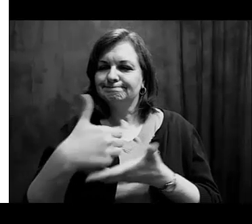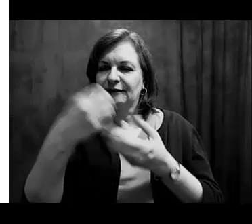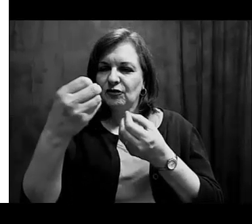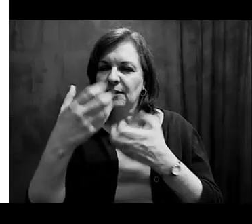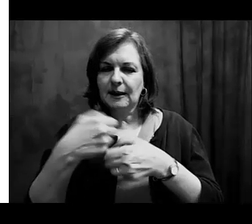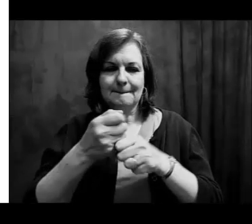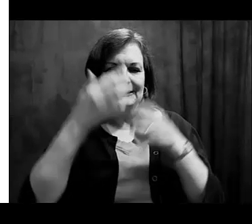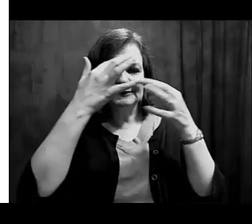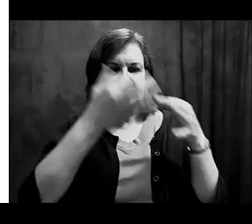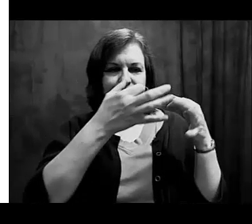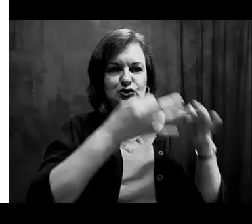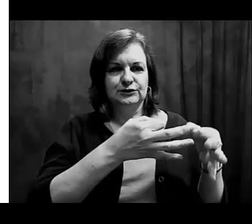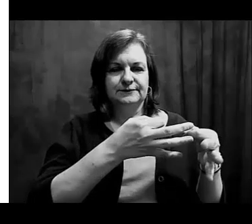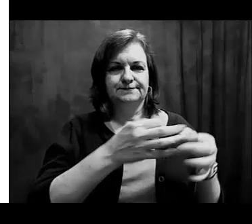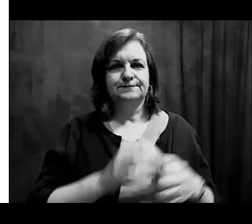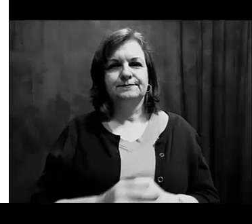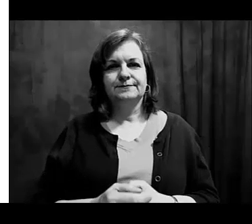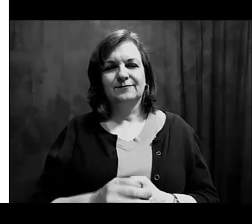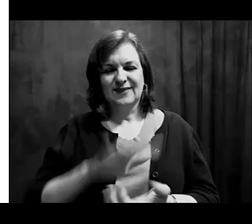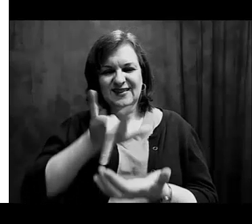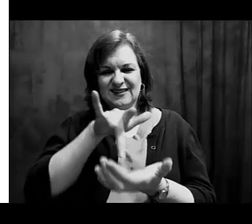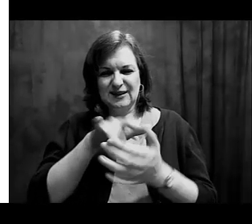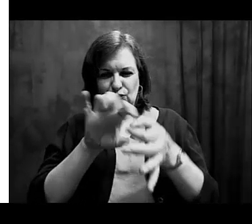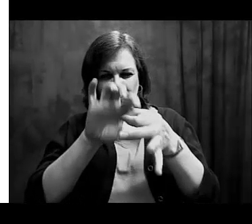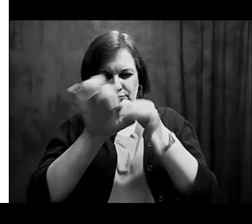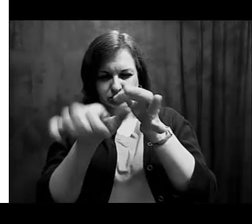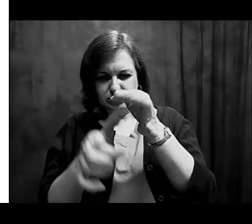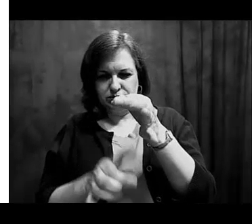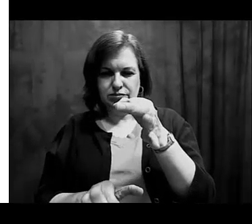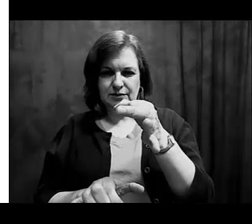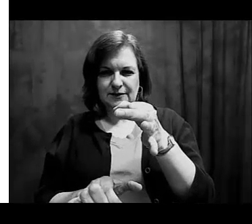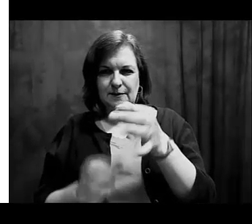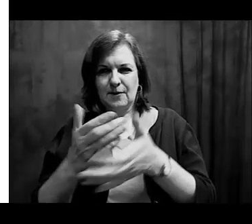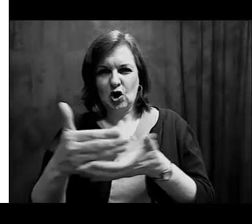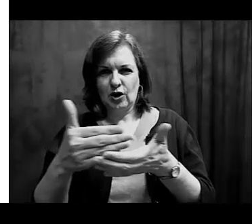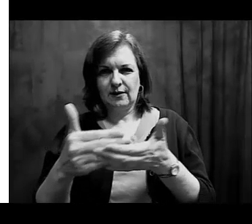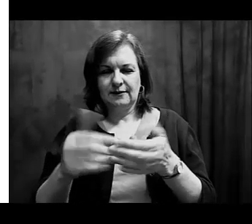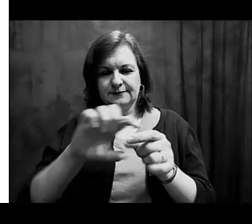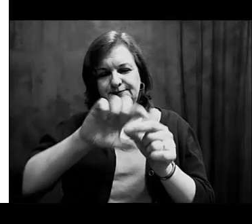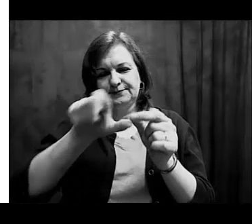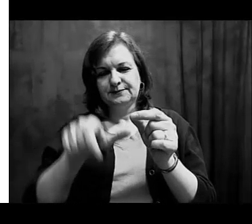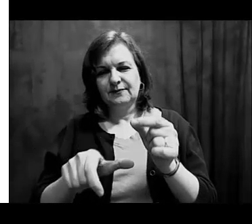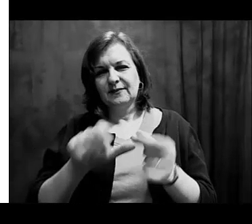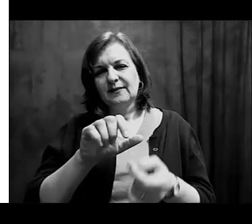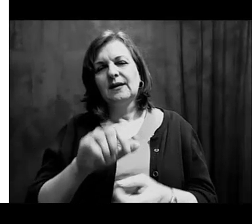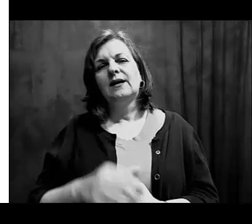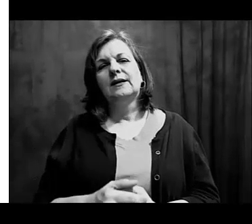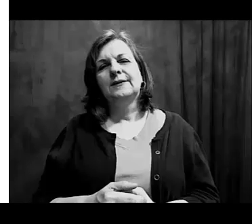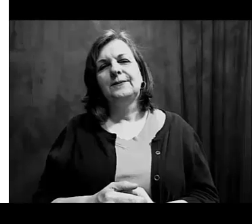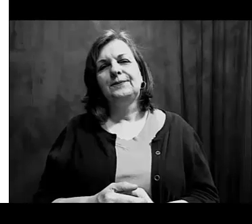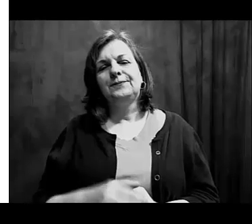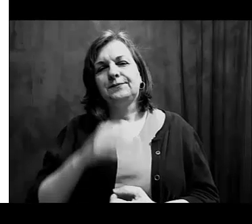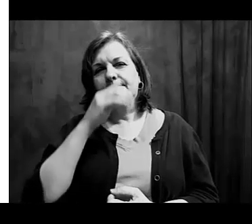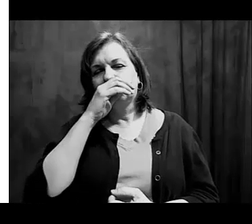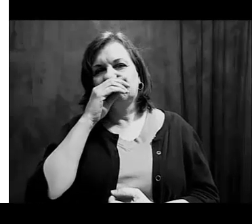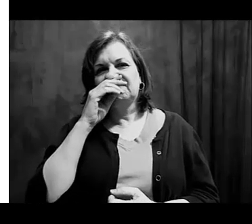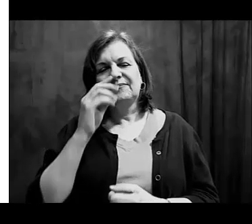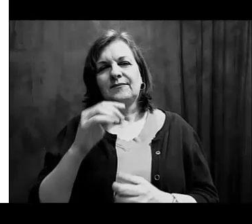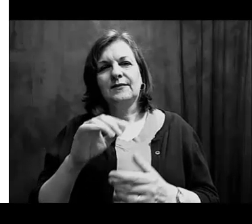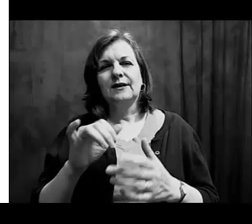central part this midbrain - hindbrain kind of thing here is more primitive